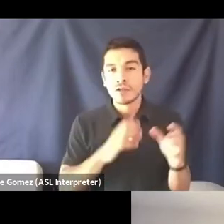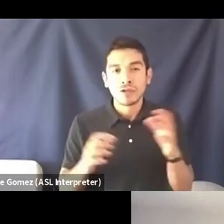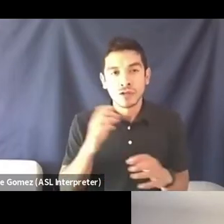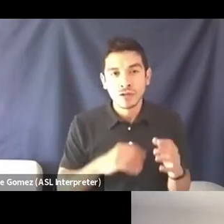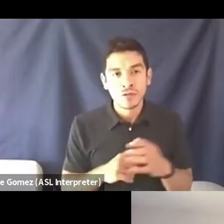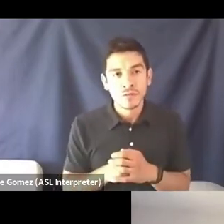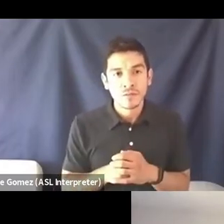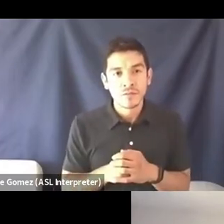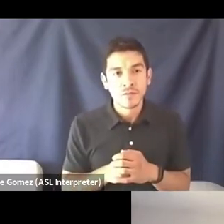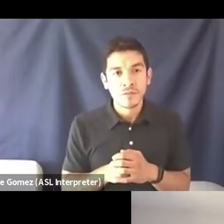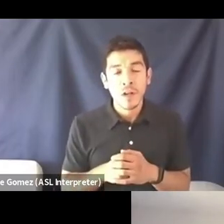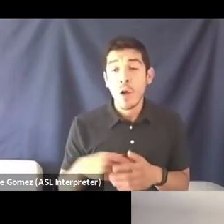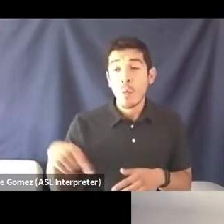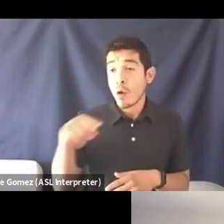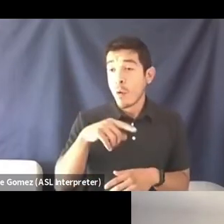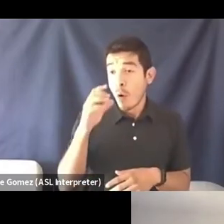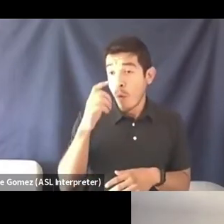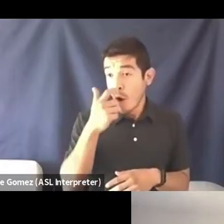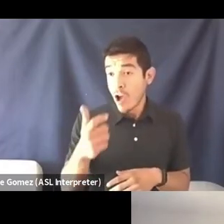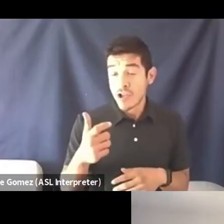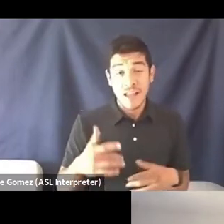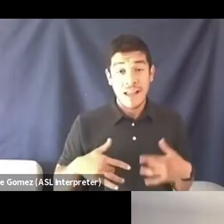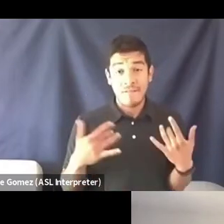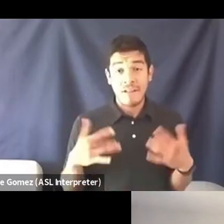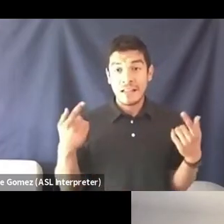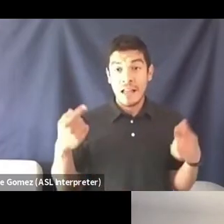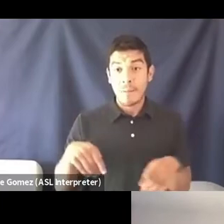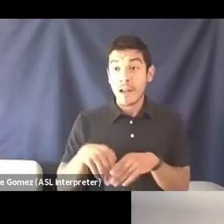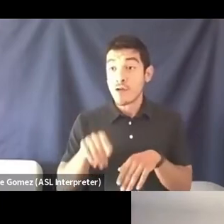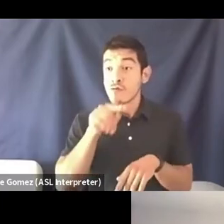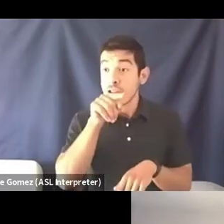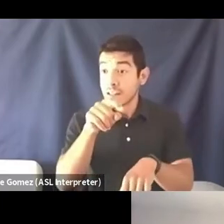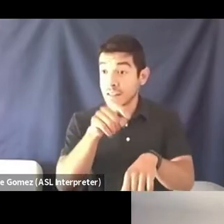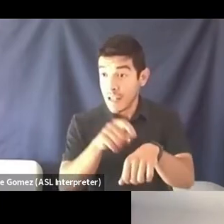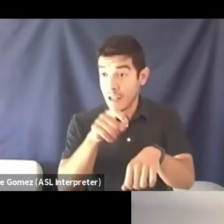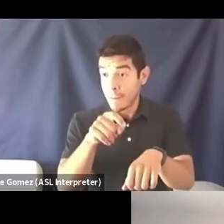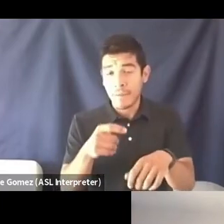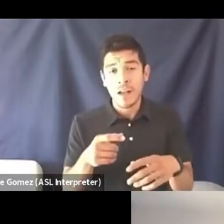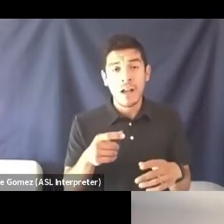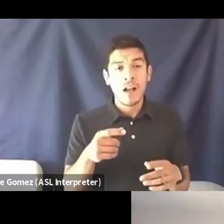We were watching events unfold in real time. You know, going back as far as 2017,